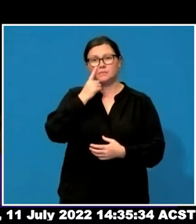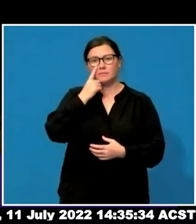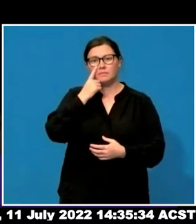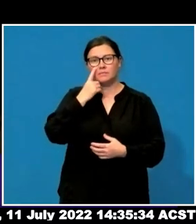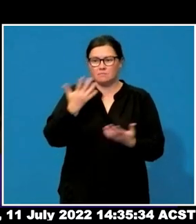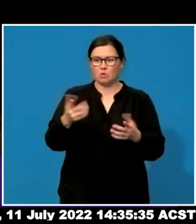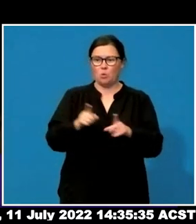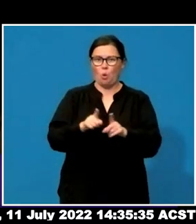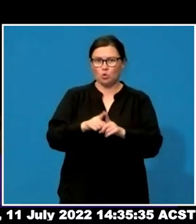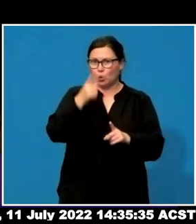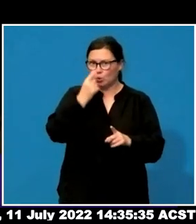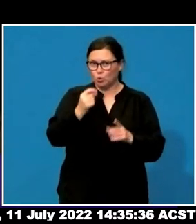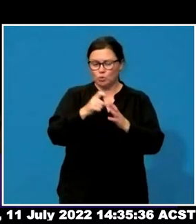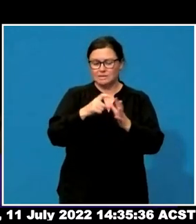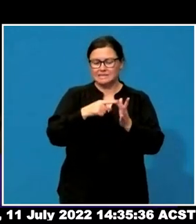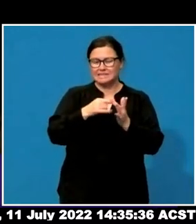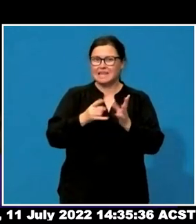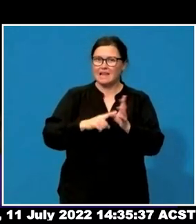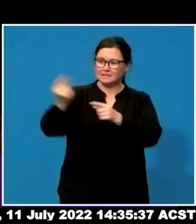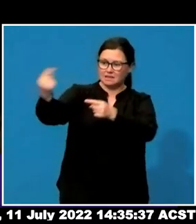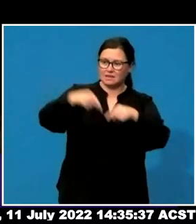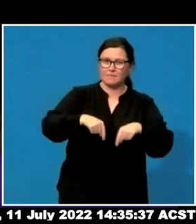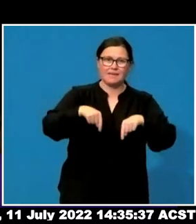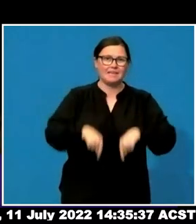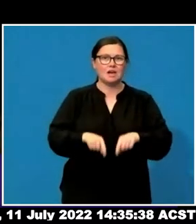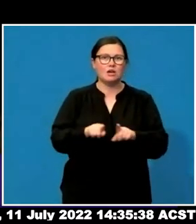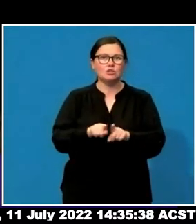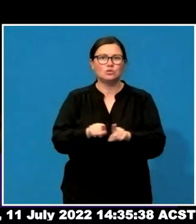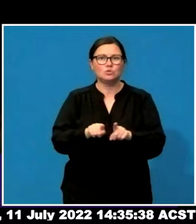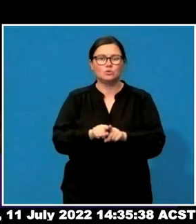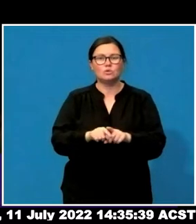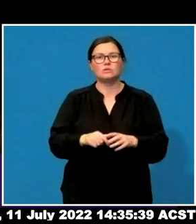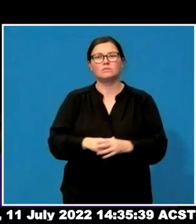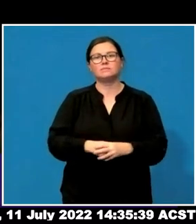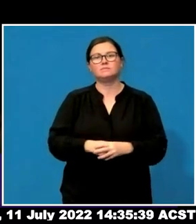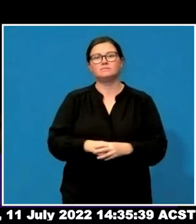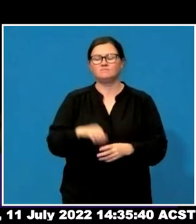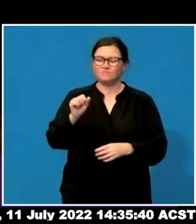Yes. And as we know, there's difficulties for Daisy in travelling. Remarkably.